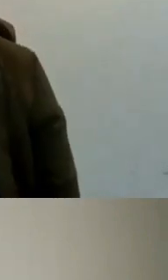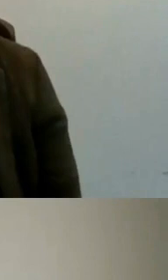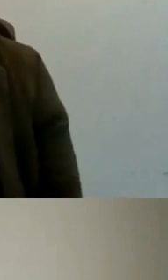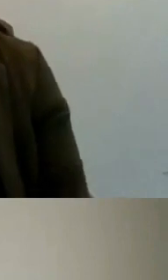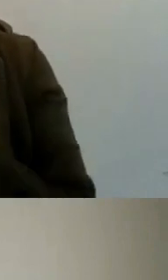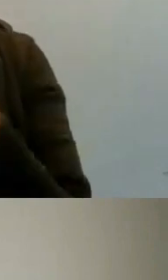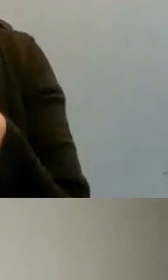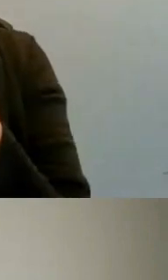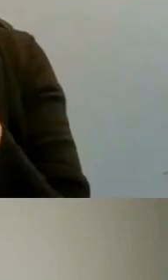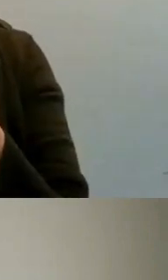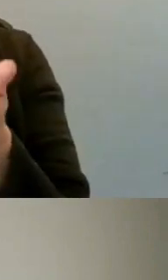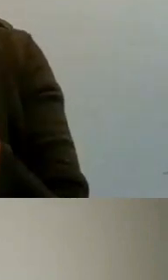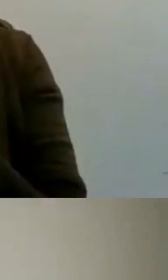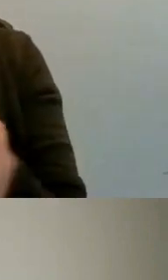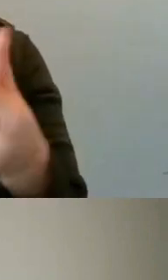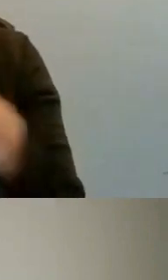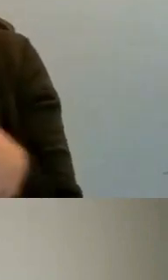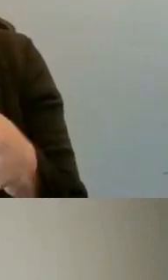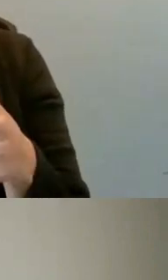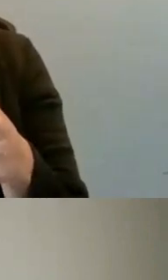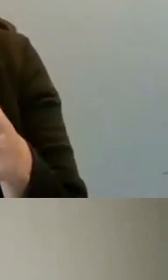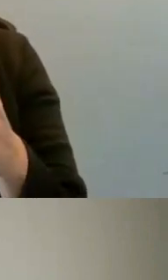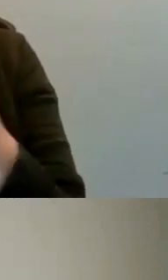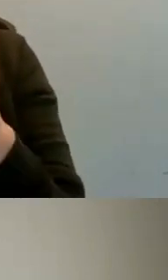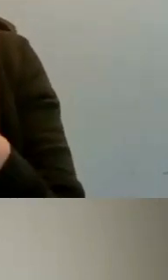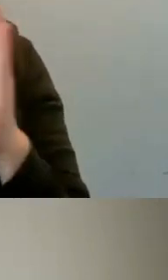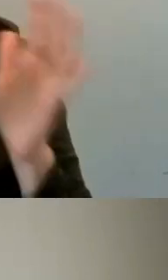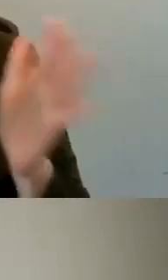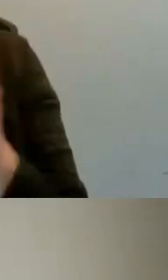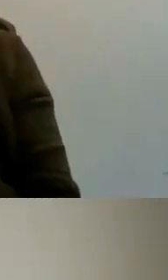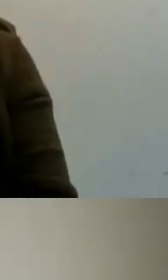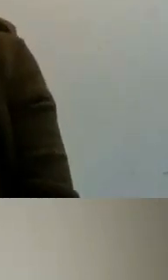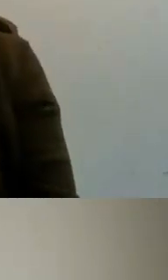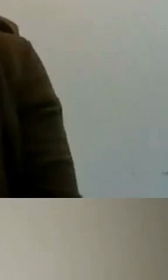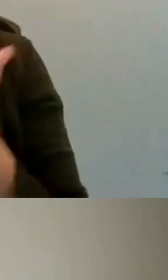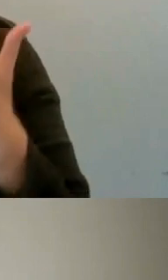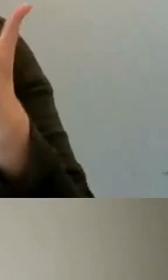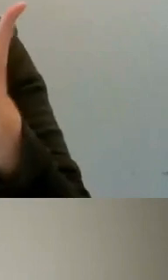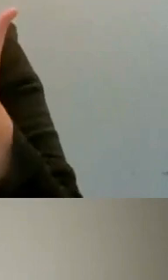resilience psychiatric illness and substance use among youth experiencing homelessness and